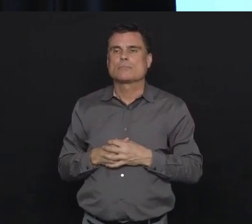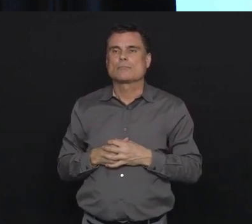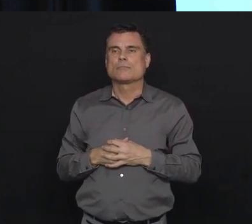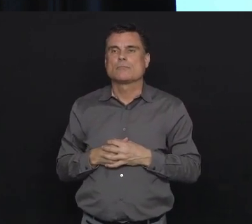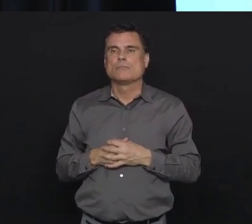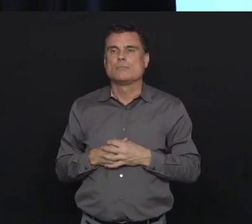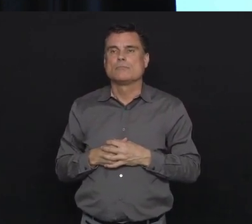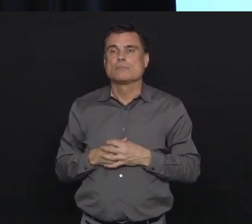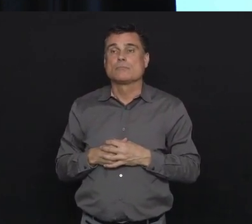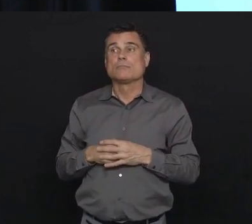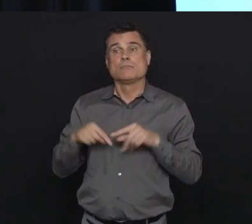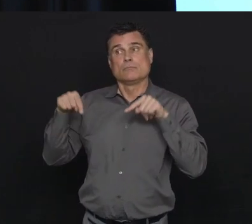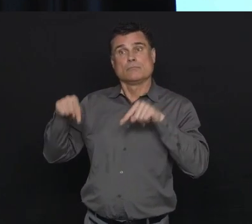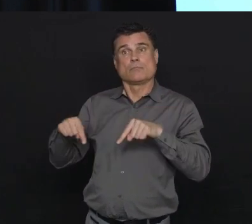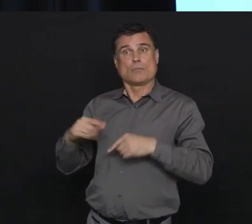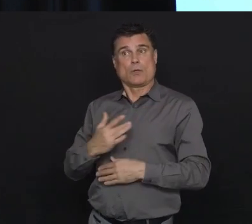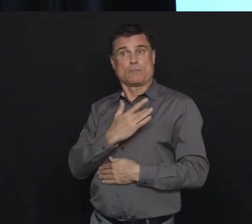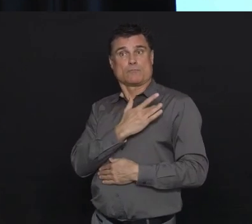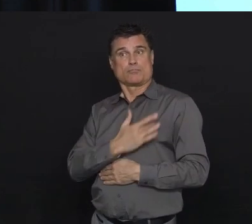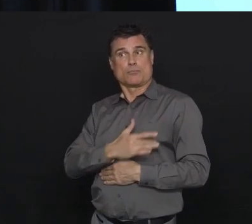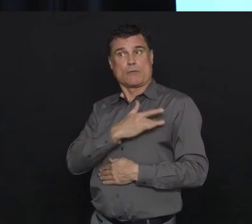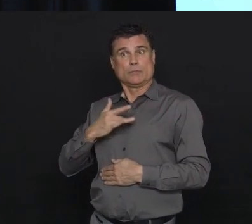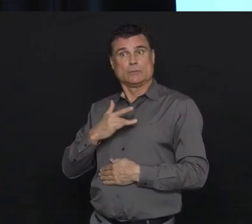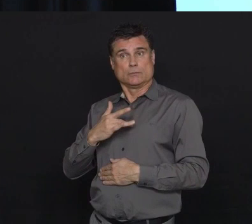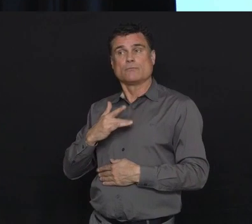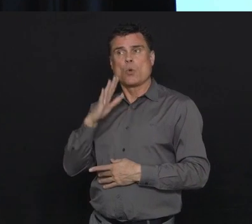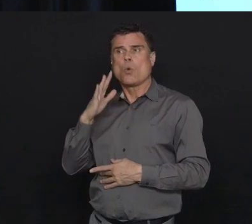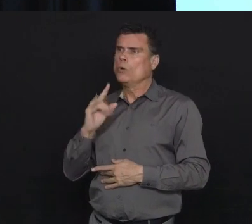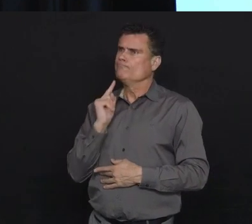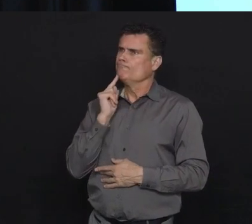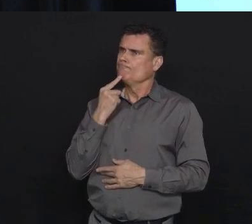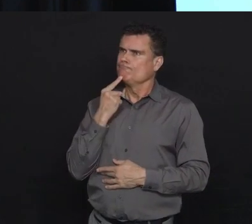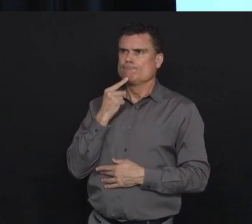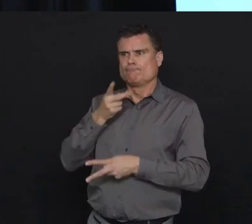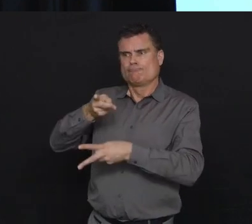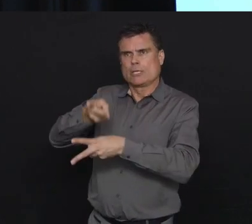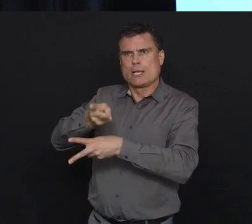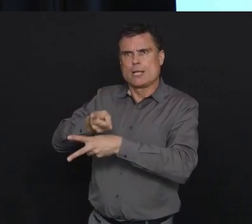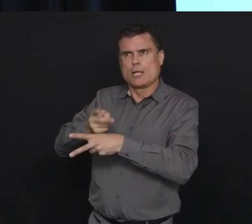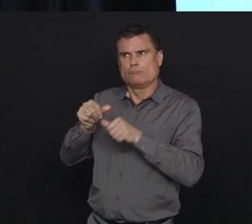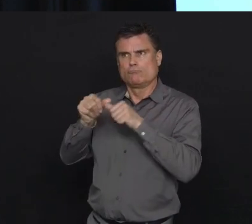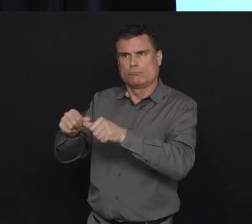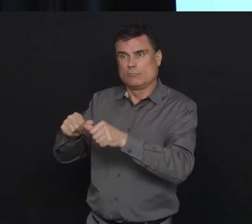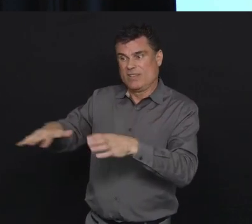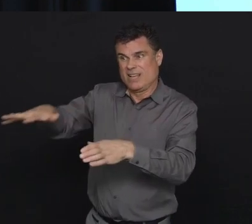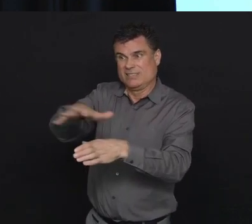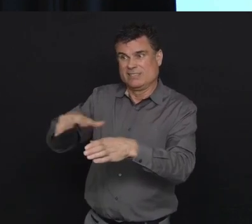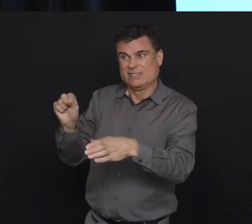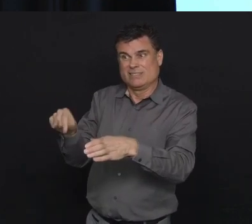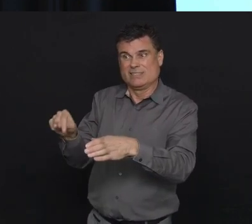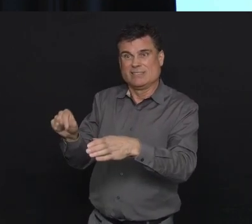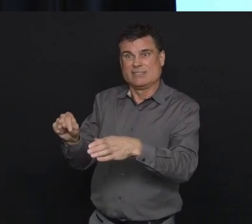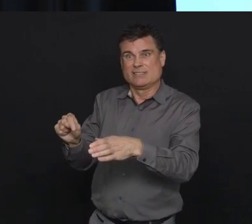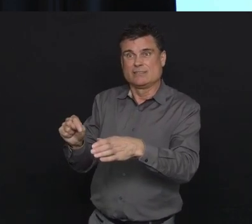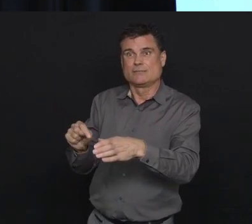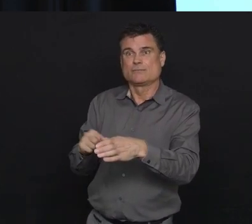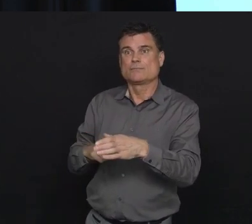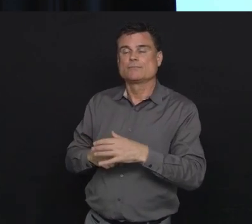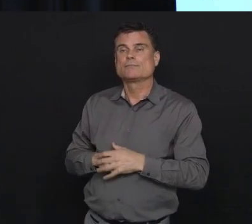talking about our provincial care critical group that has come forward to deal with what we need and our projections and what we need here in